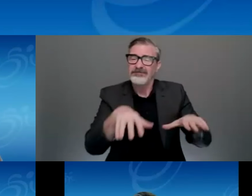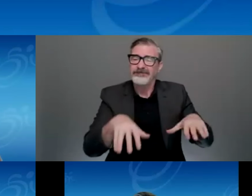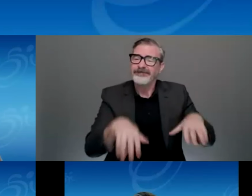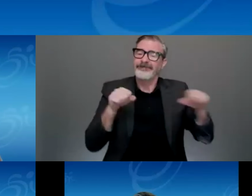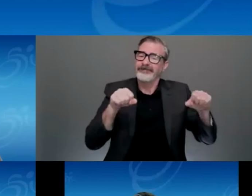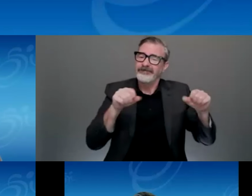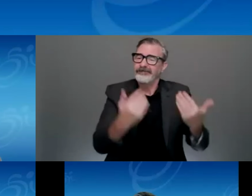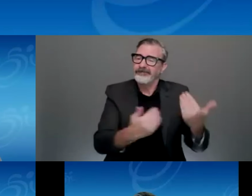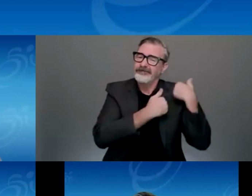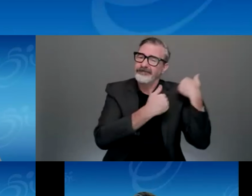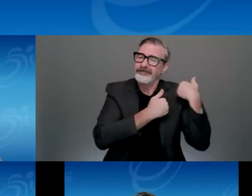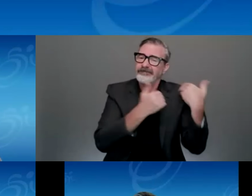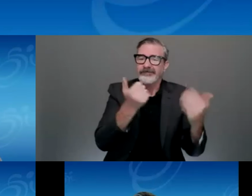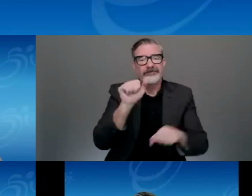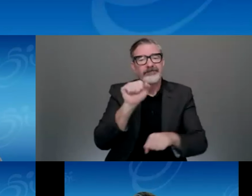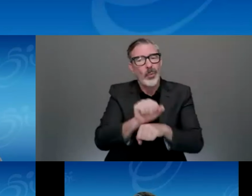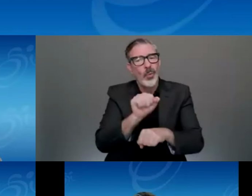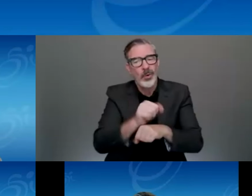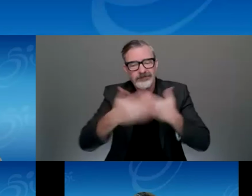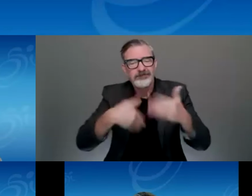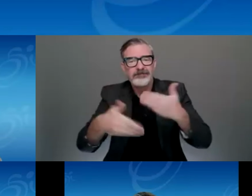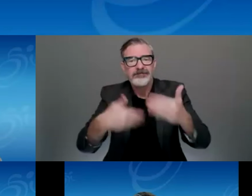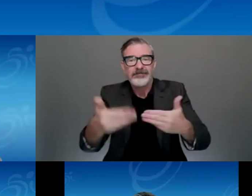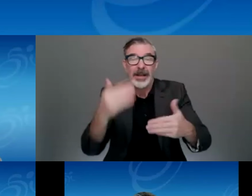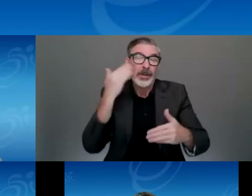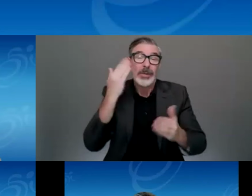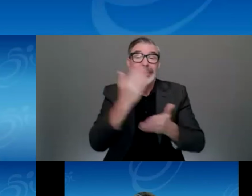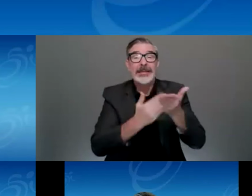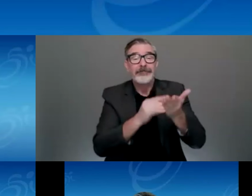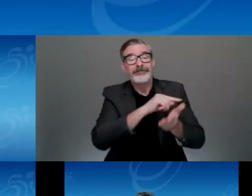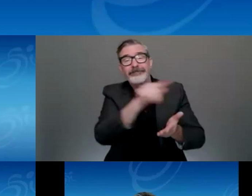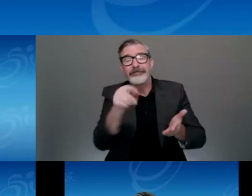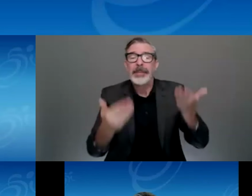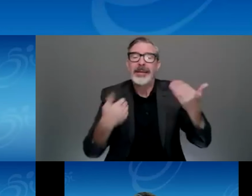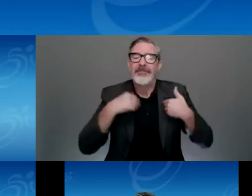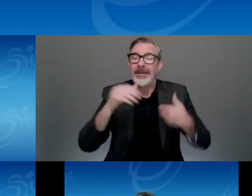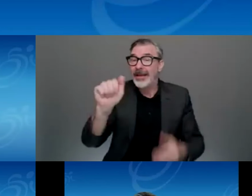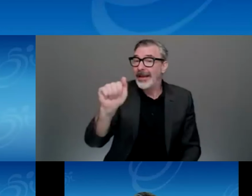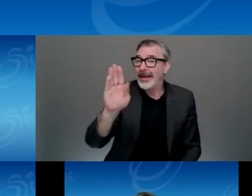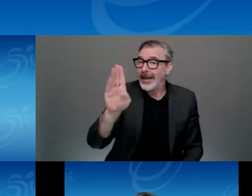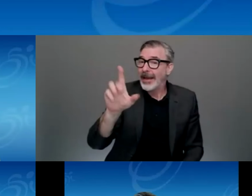working against what we can think about as ablest attitudes or ways that may be the norm, quote unquote.